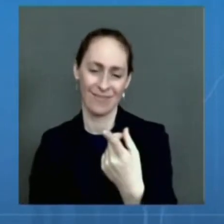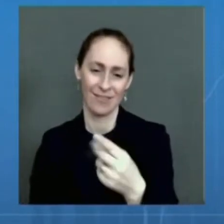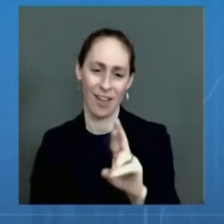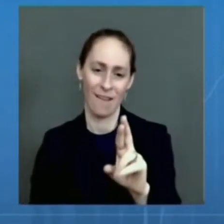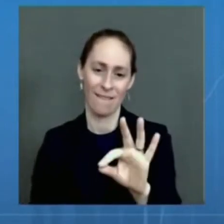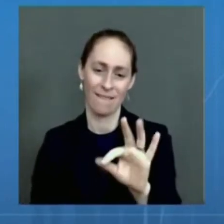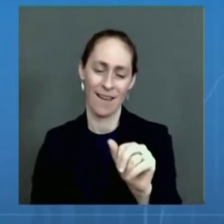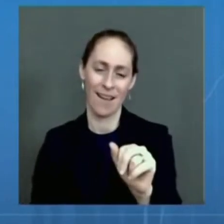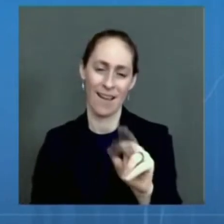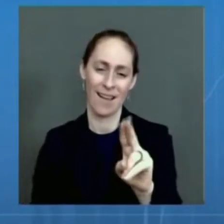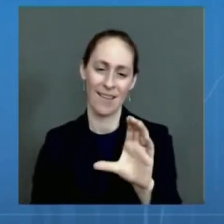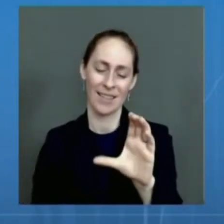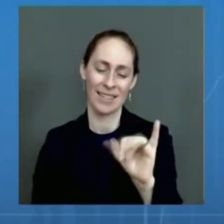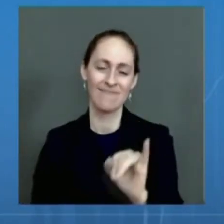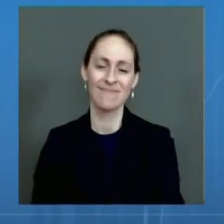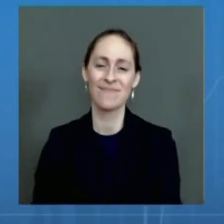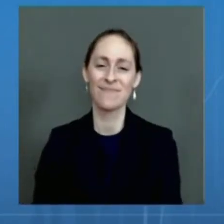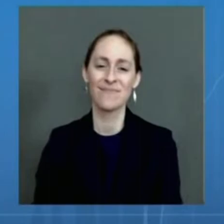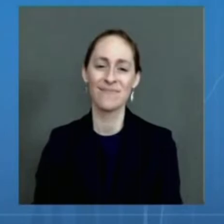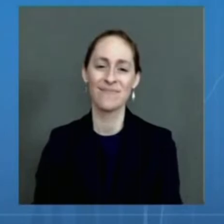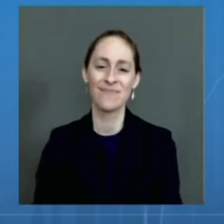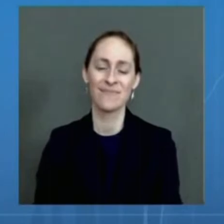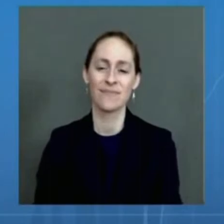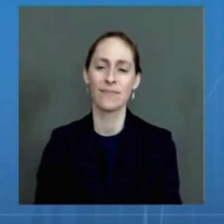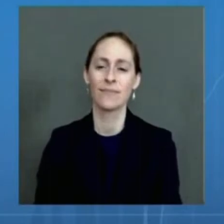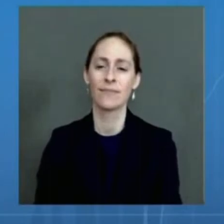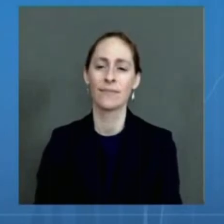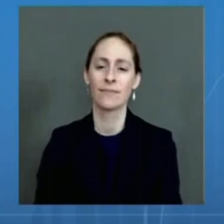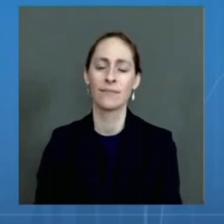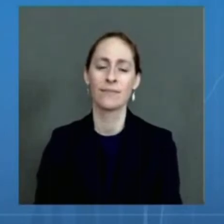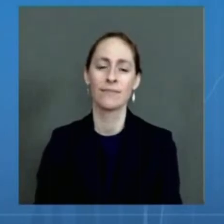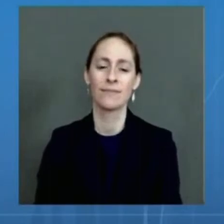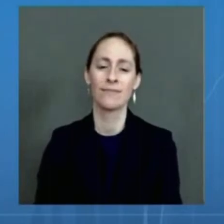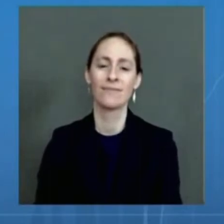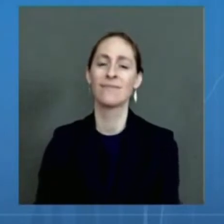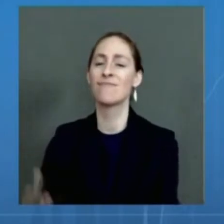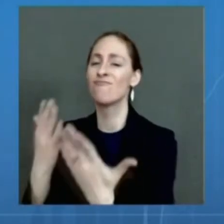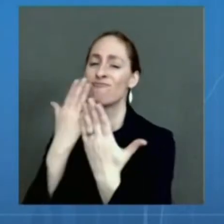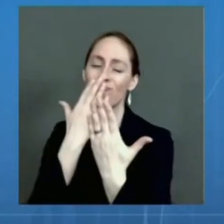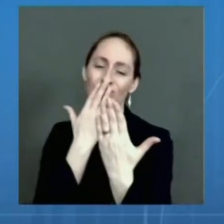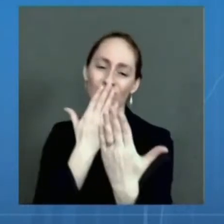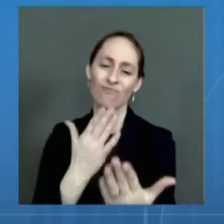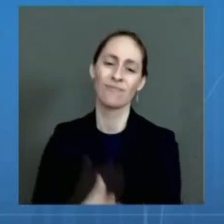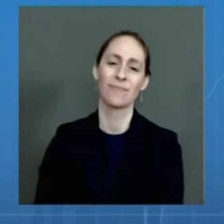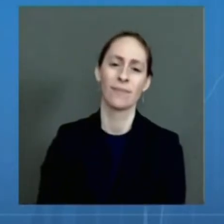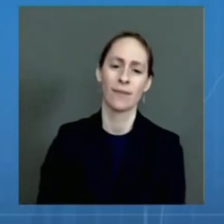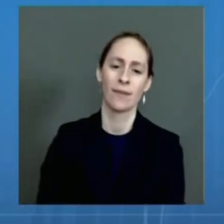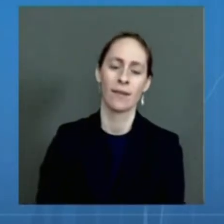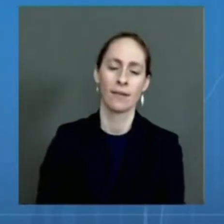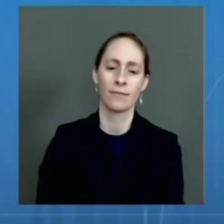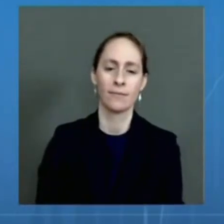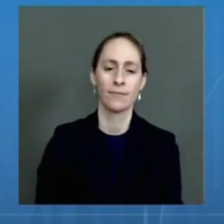DR. FAUCI. THANK YOU VERY MUCH DR.